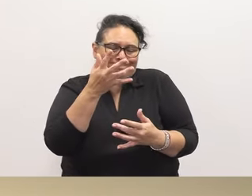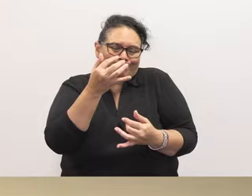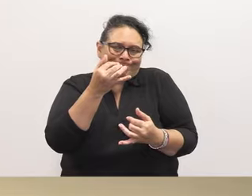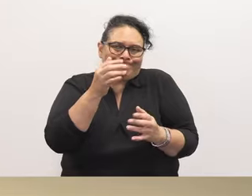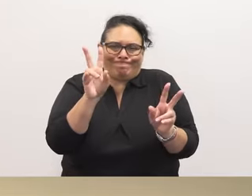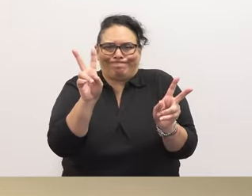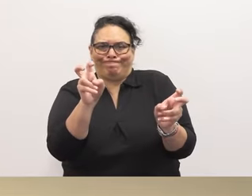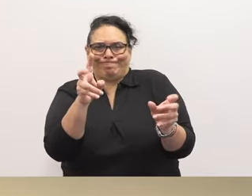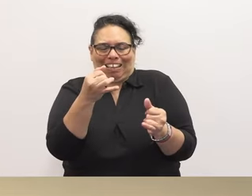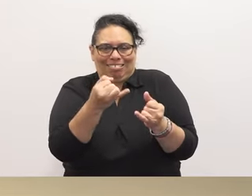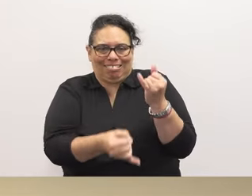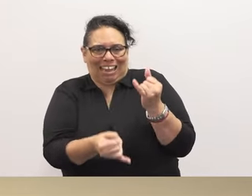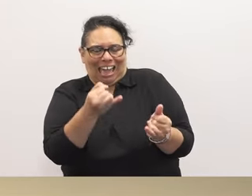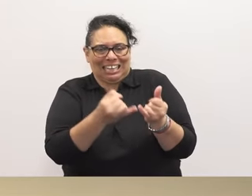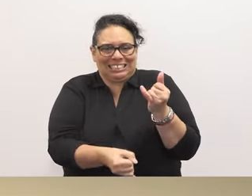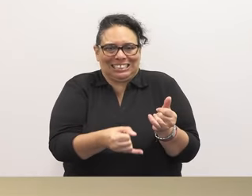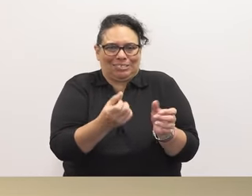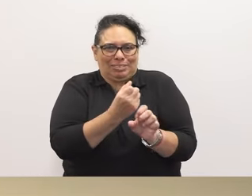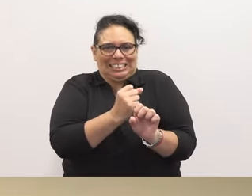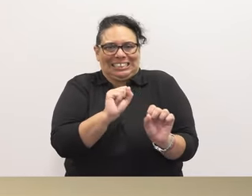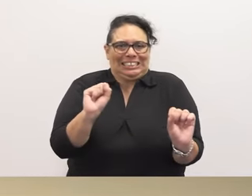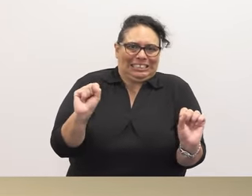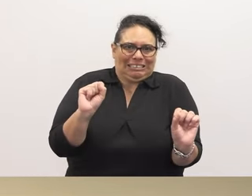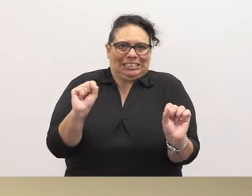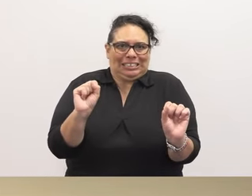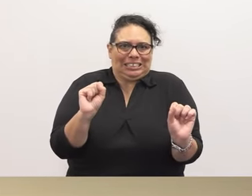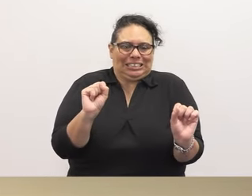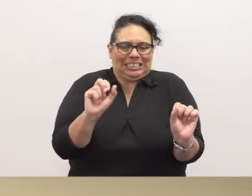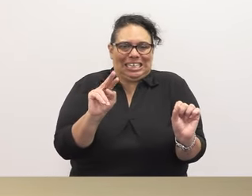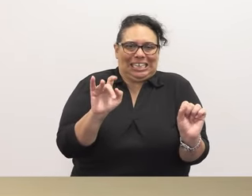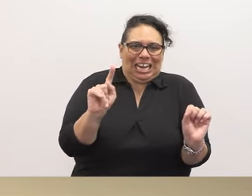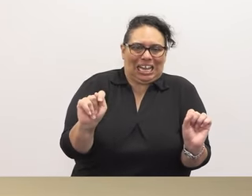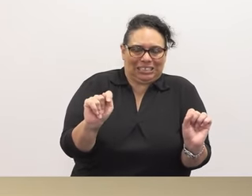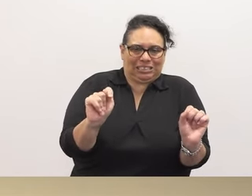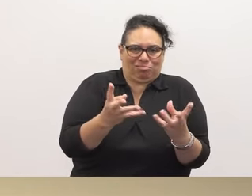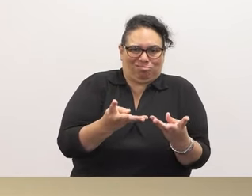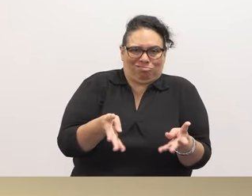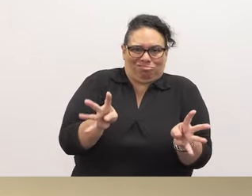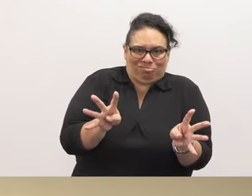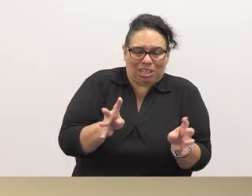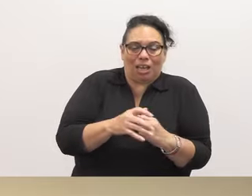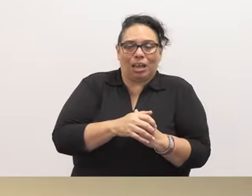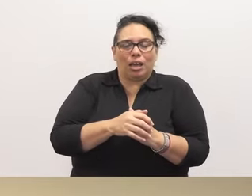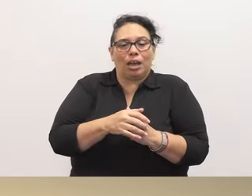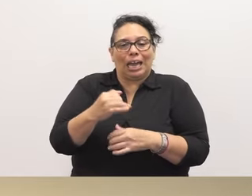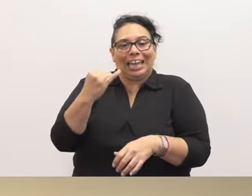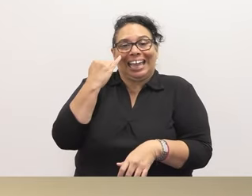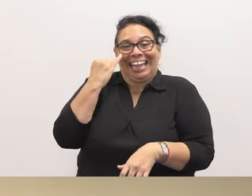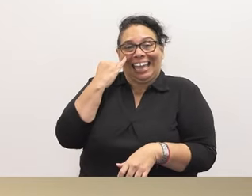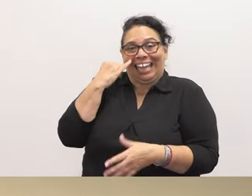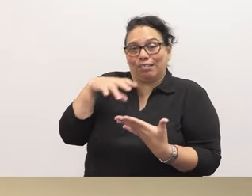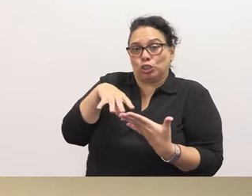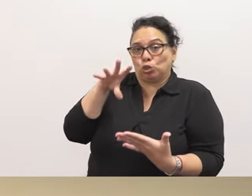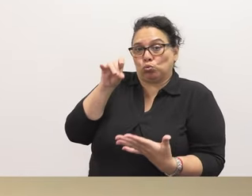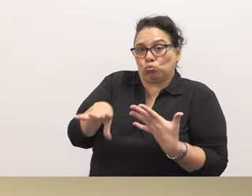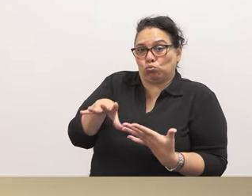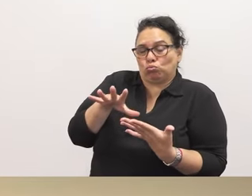That's what we mean by high need, but by high leverage we mean areas where if the school system can recalibrate